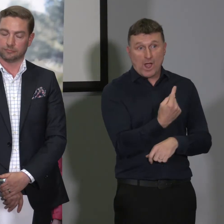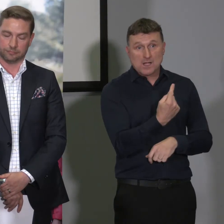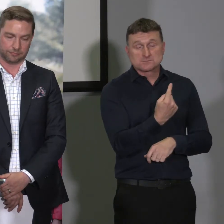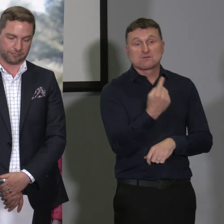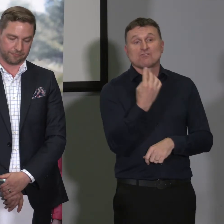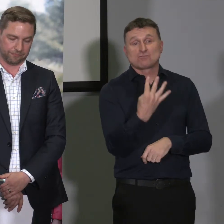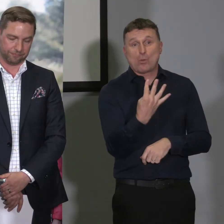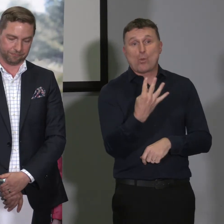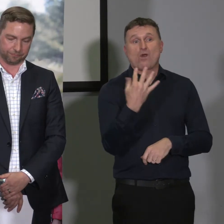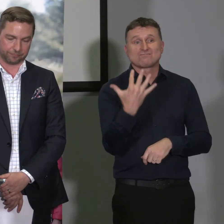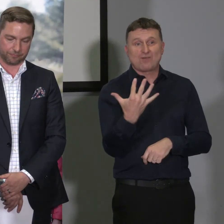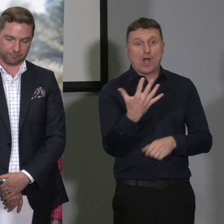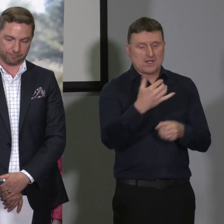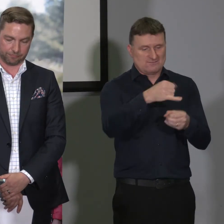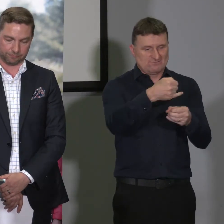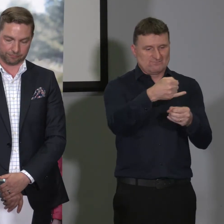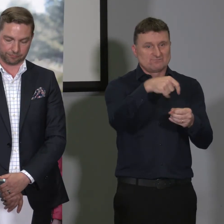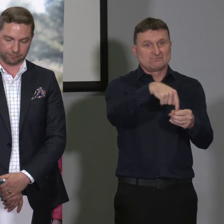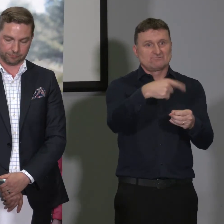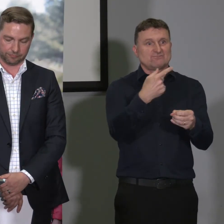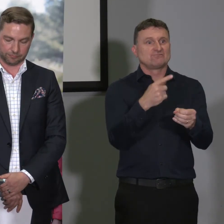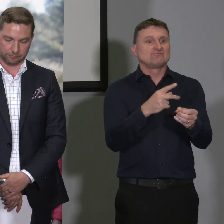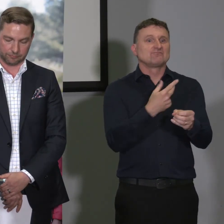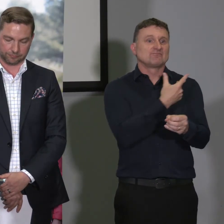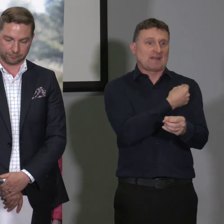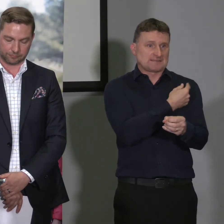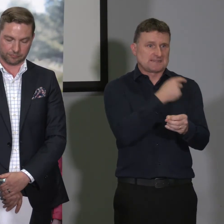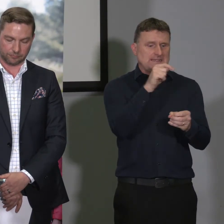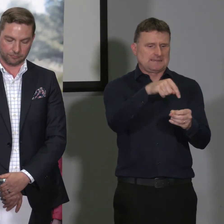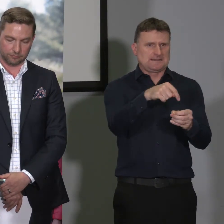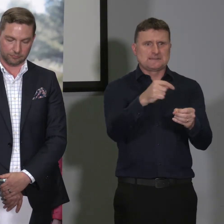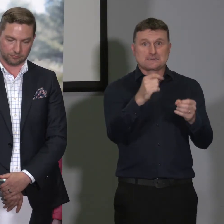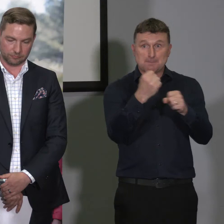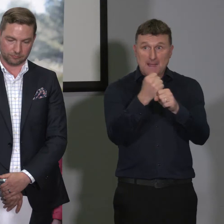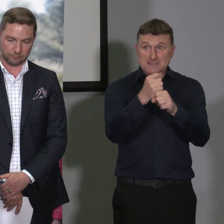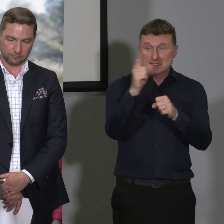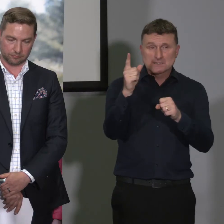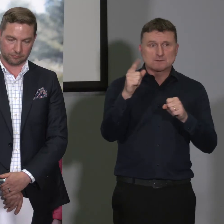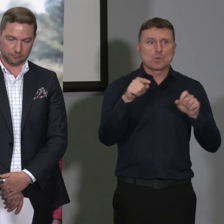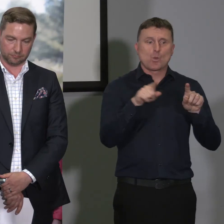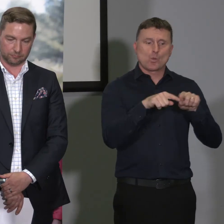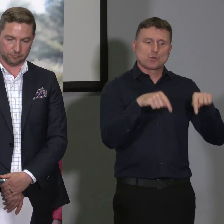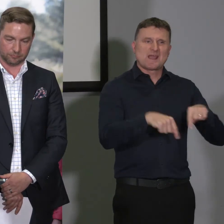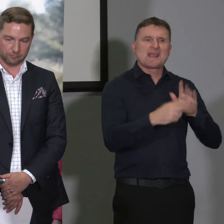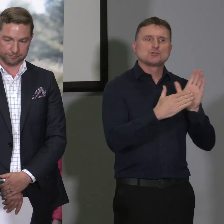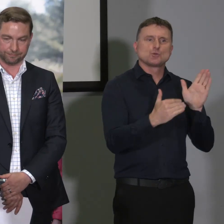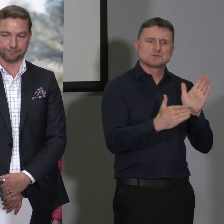both BA.1 and BA.45 varied